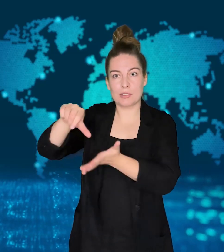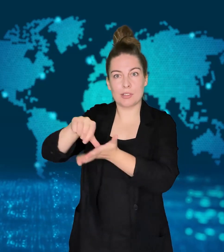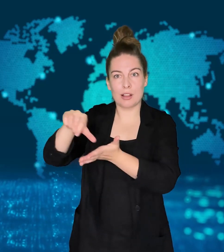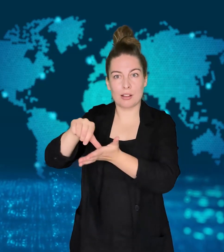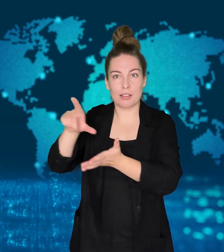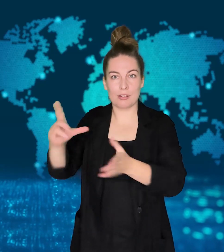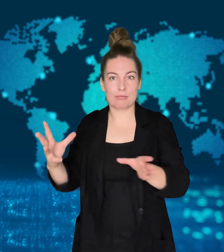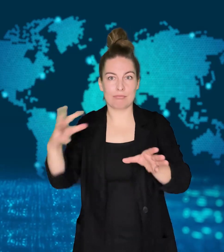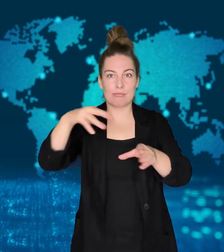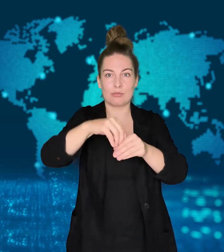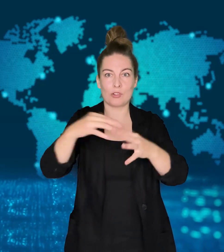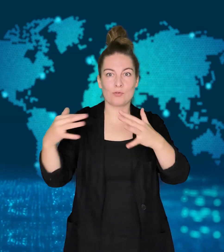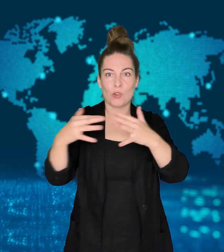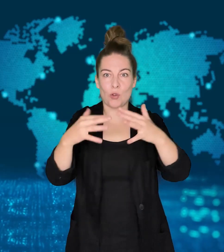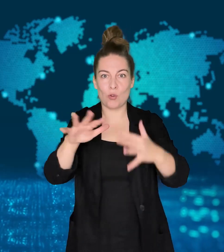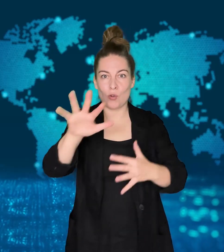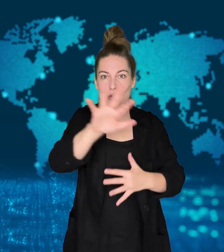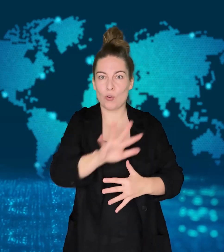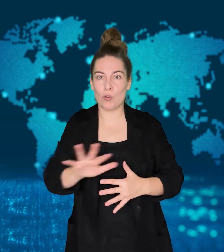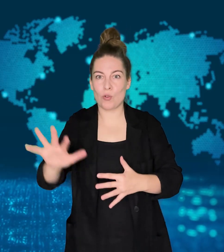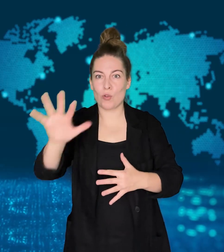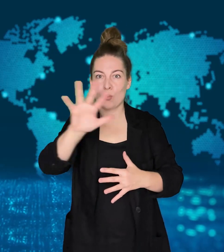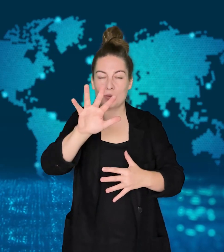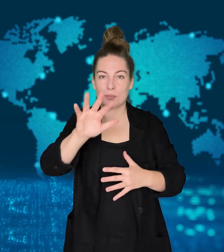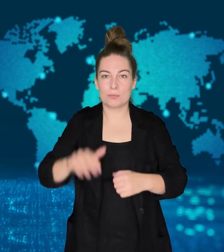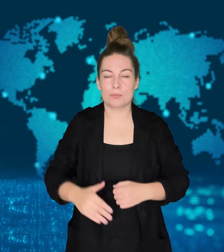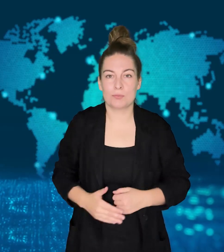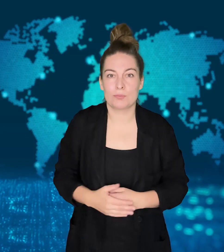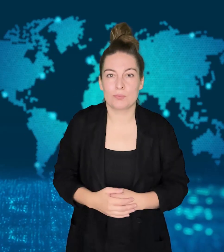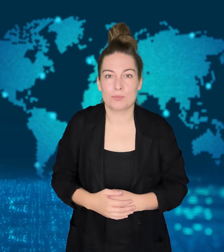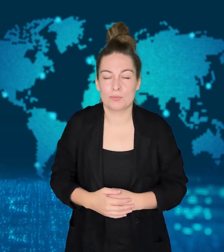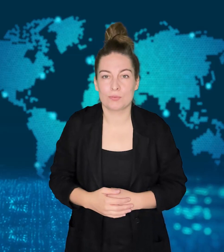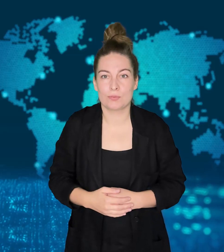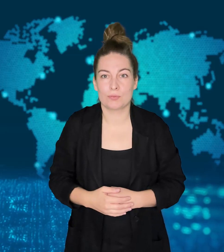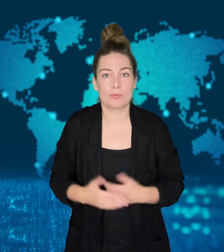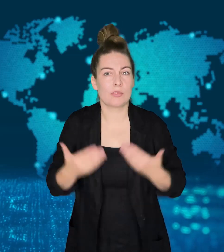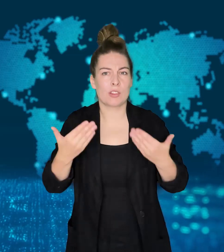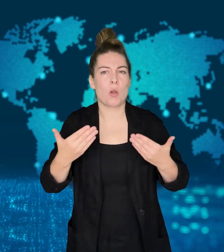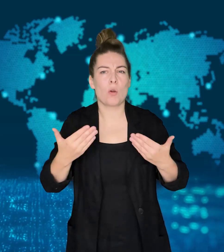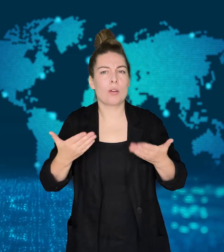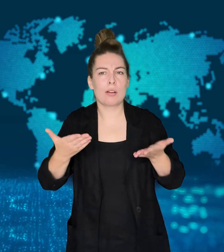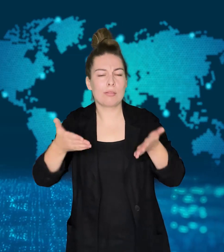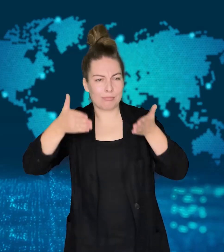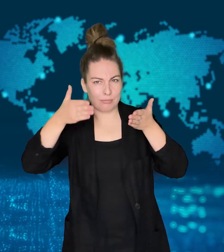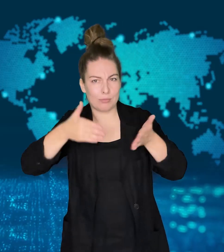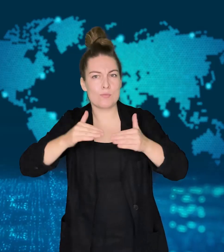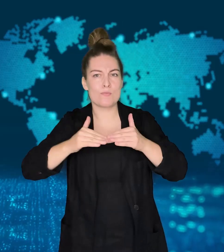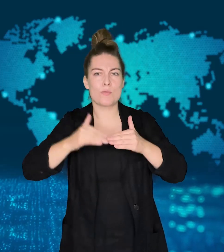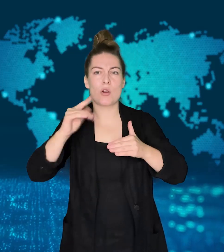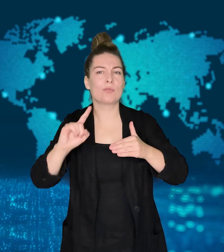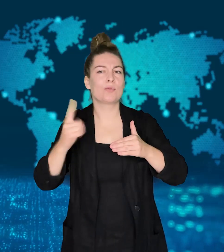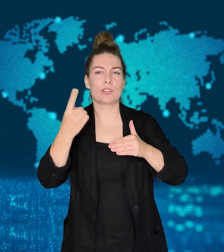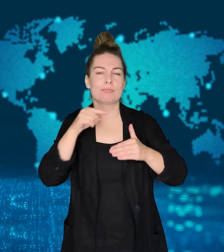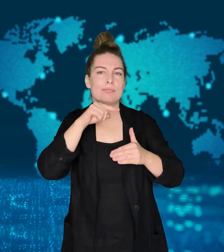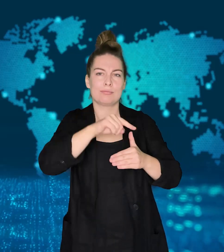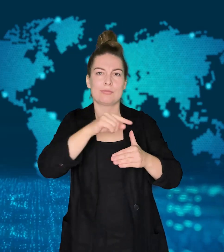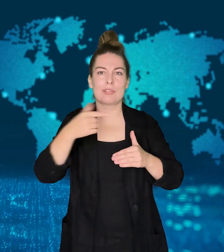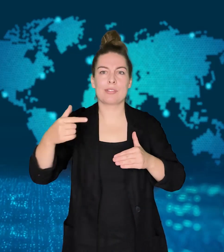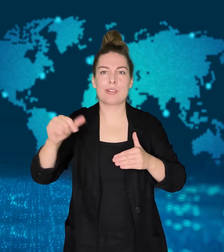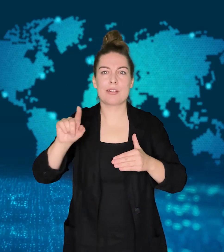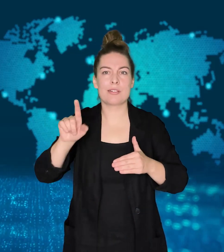Gaza is still the main front of the Middle Eastern War.